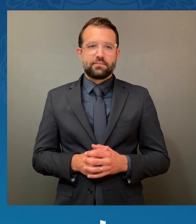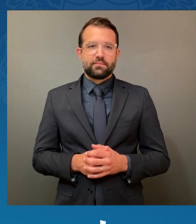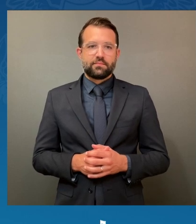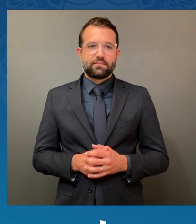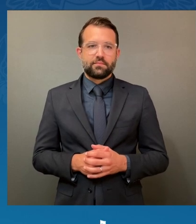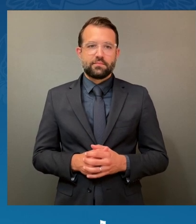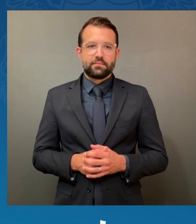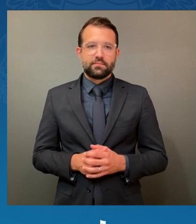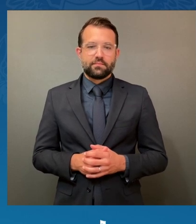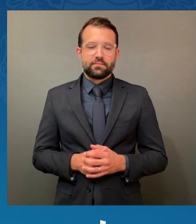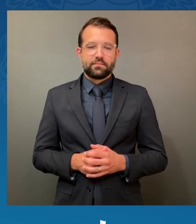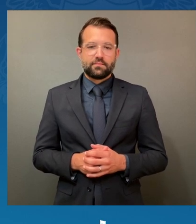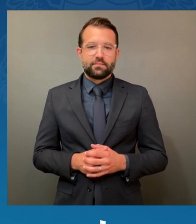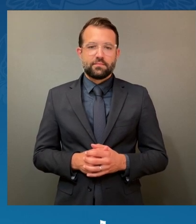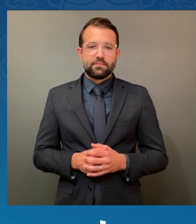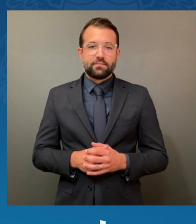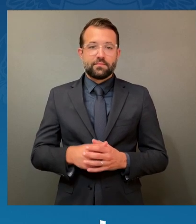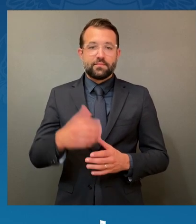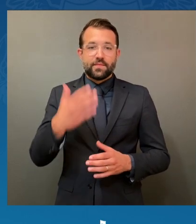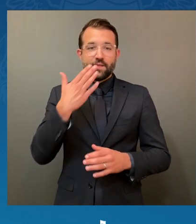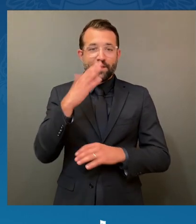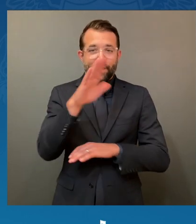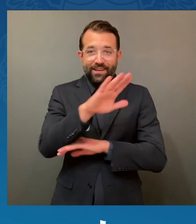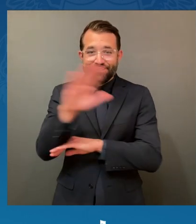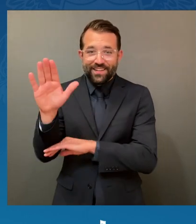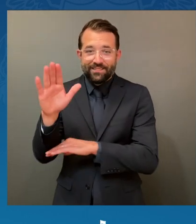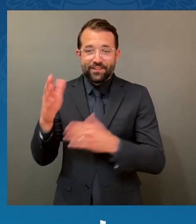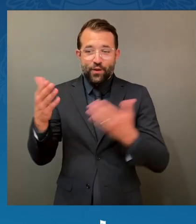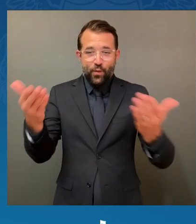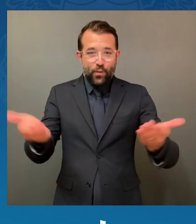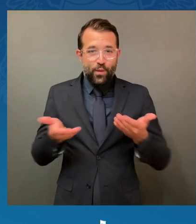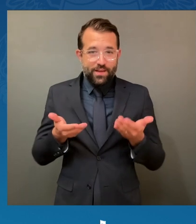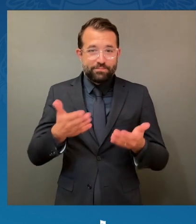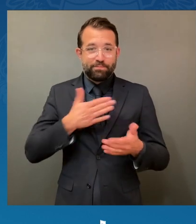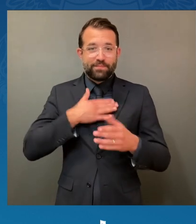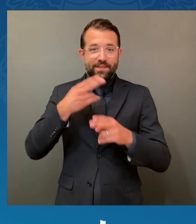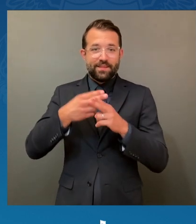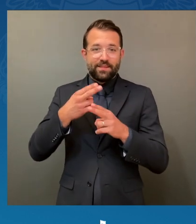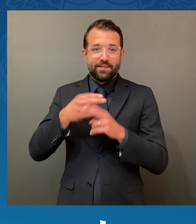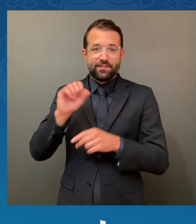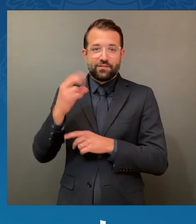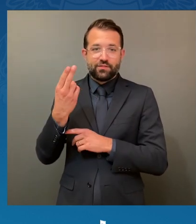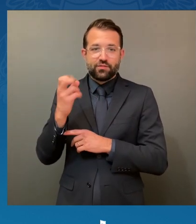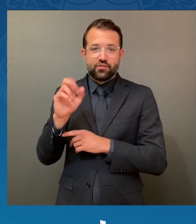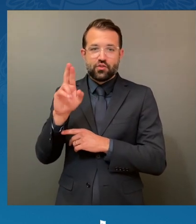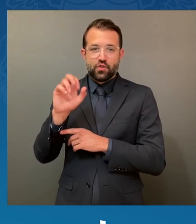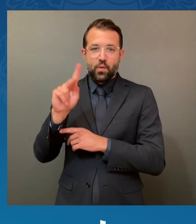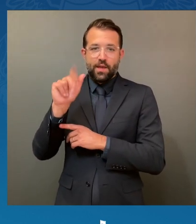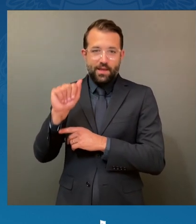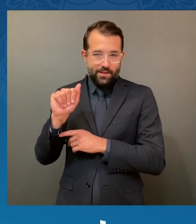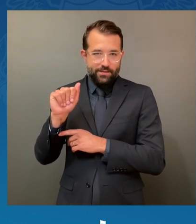Female Speaker: Good afternoon and welcome. My name is and I am a first year master's student